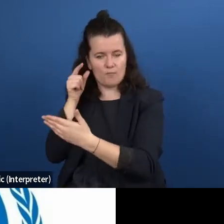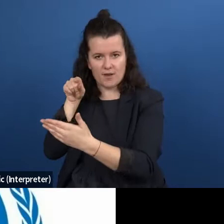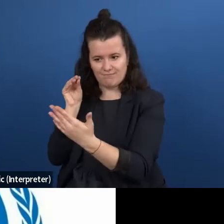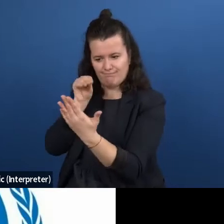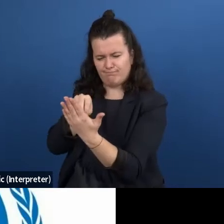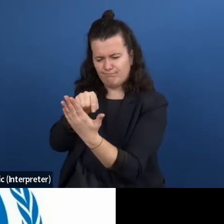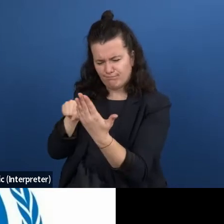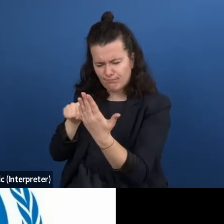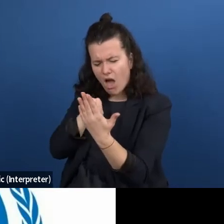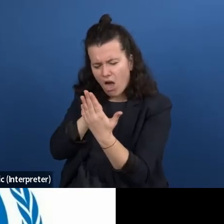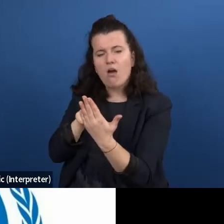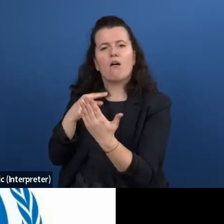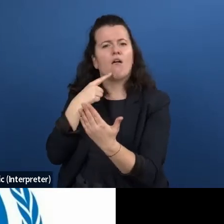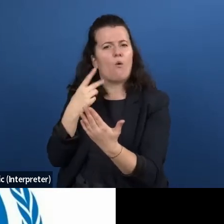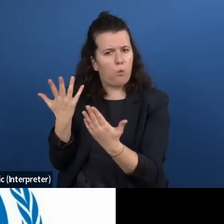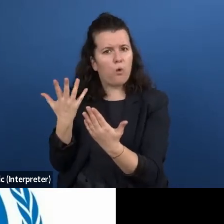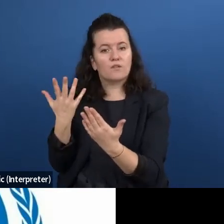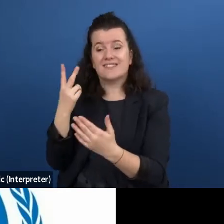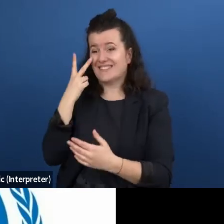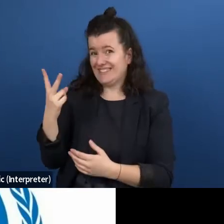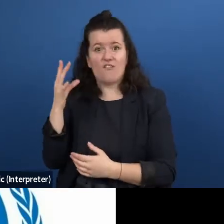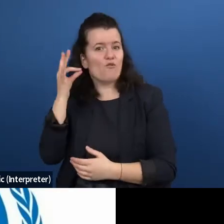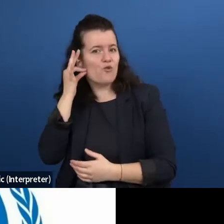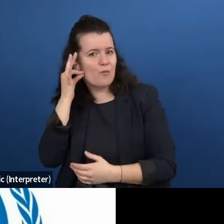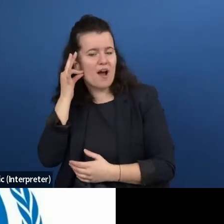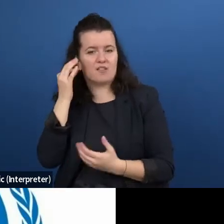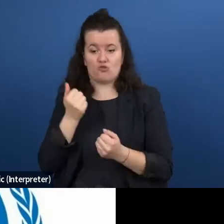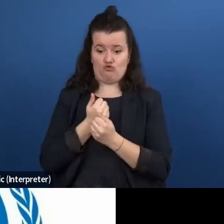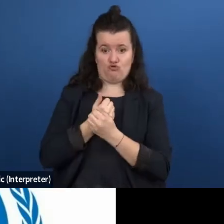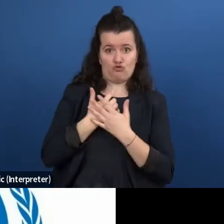as root causes of trafficking and highlights risks faced